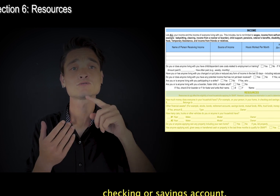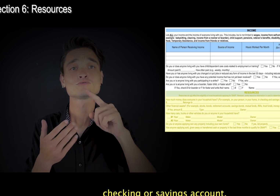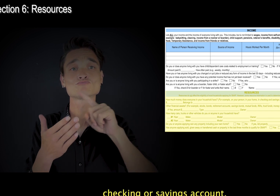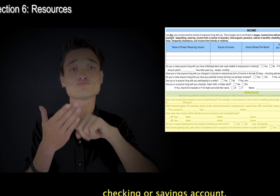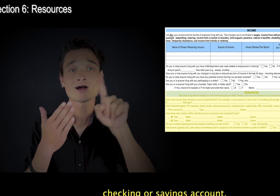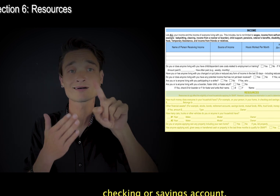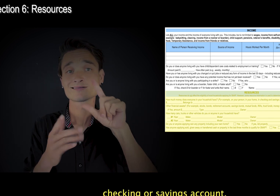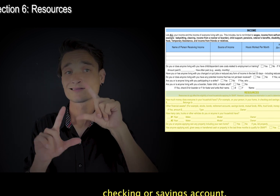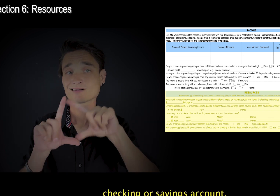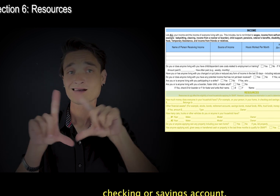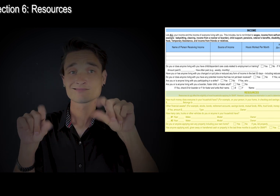checking or savings account,